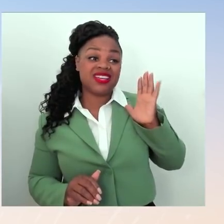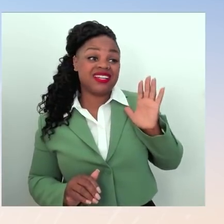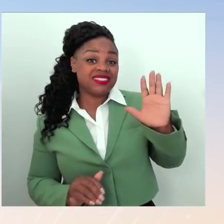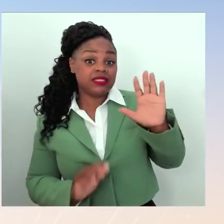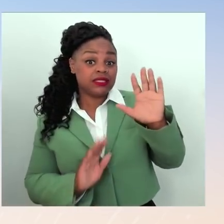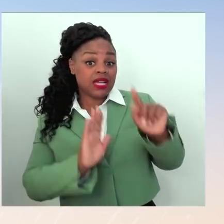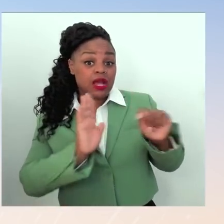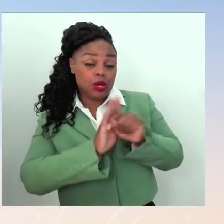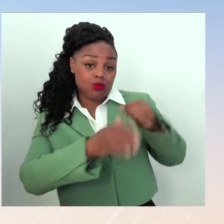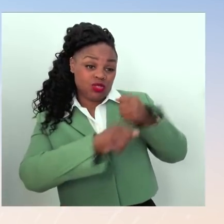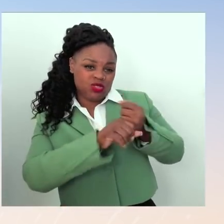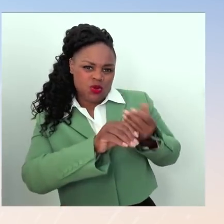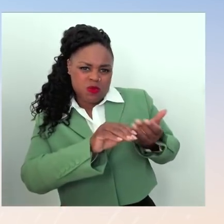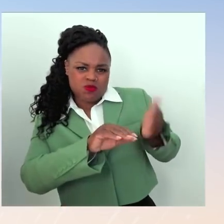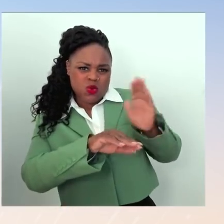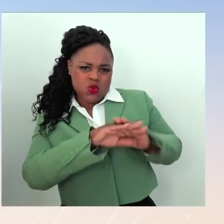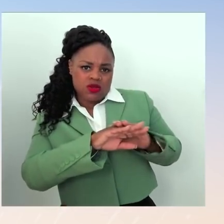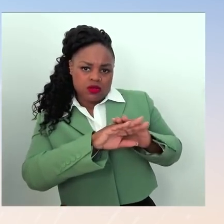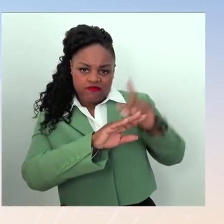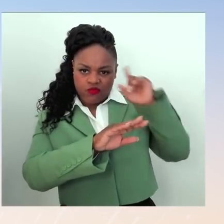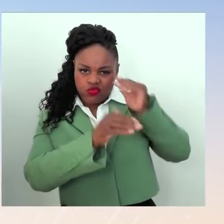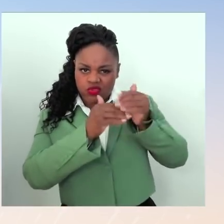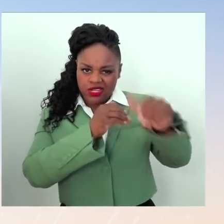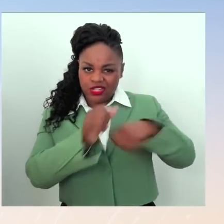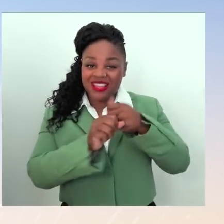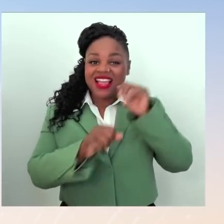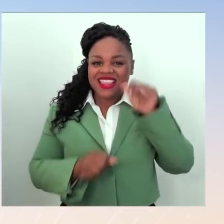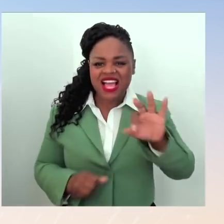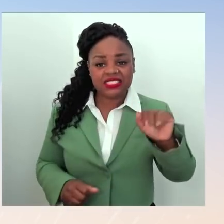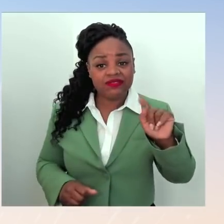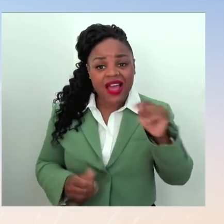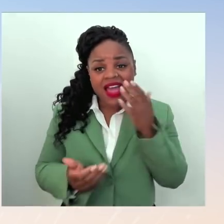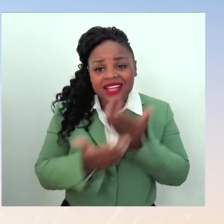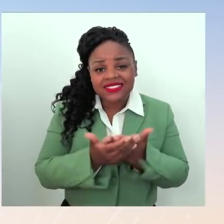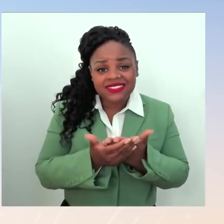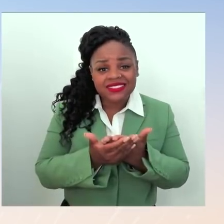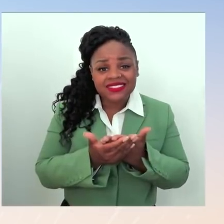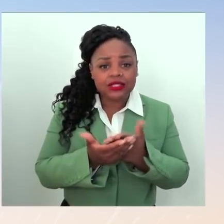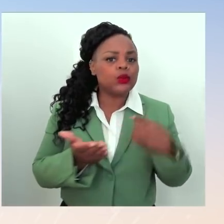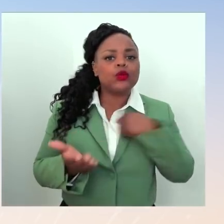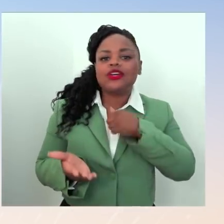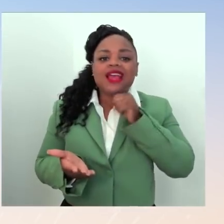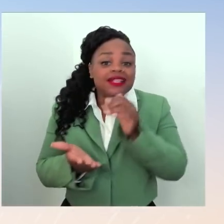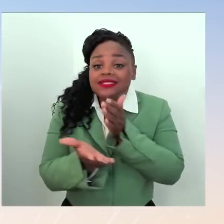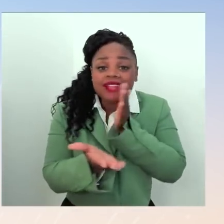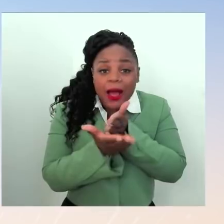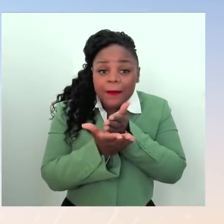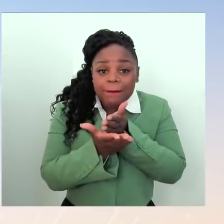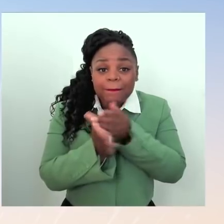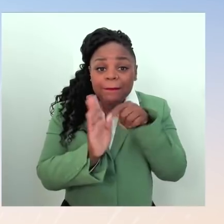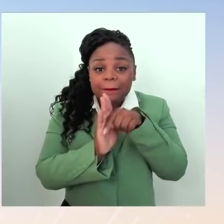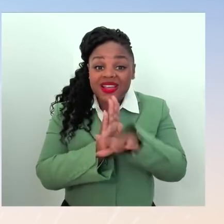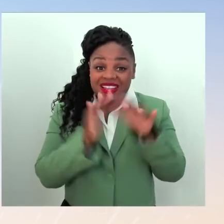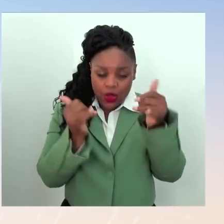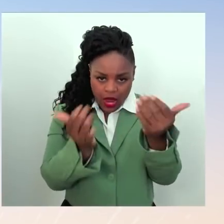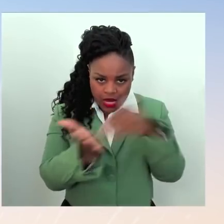And again, right now there are 9,000 unused approved permits to drill on shore. So, I think you're misidentifying what the actual issue is.